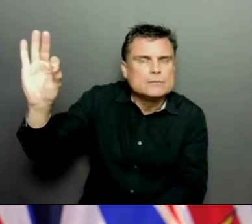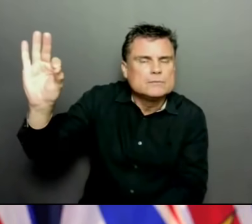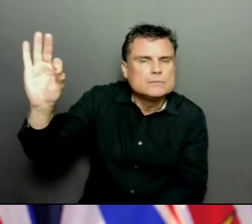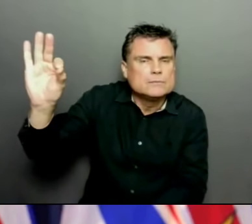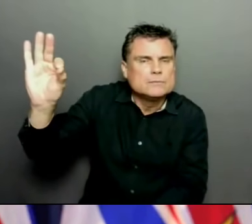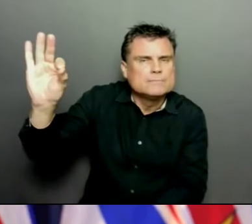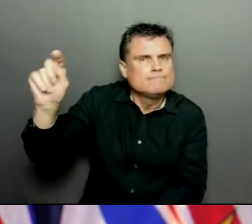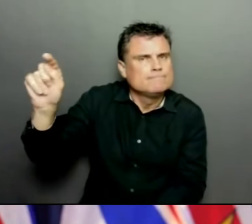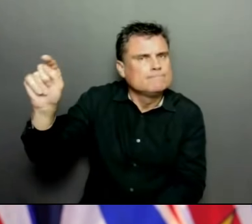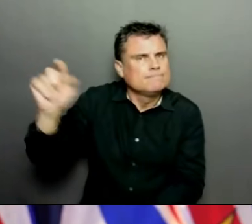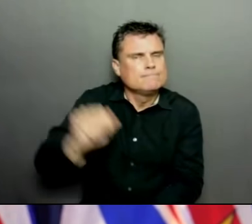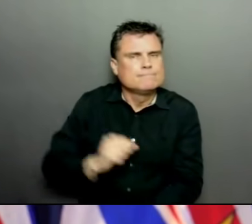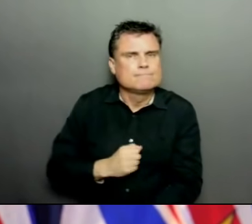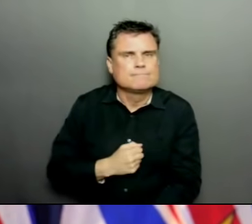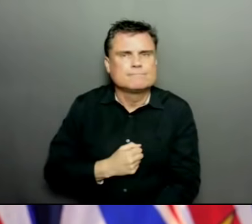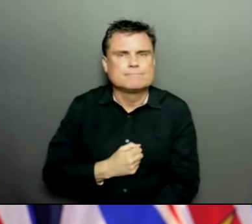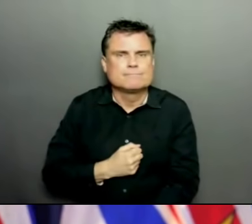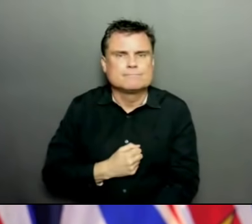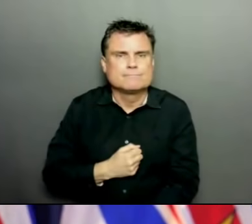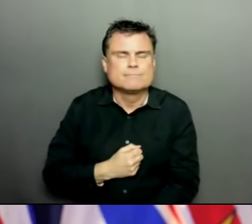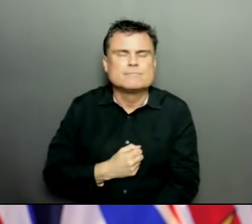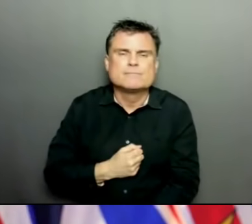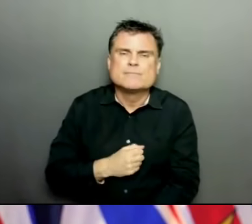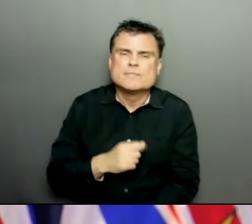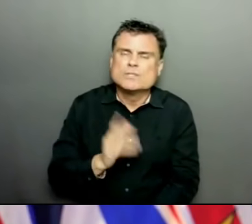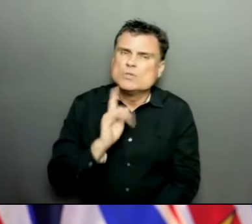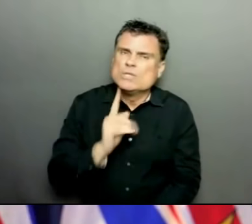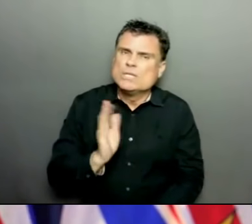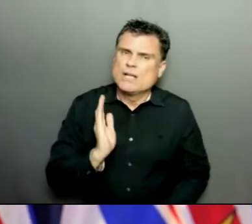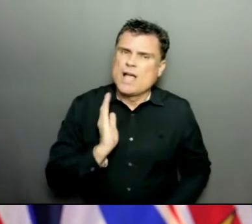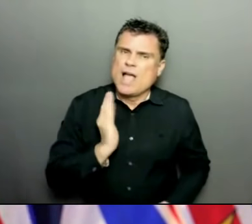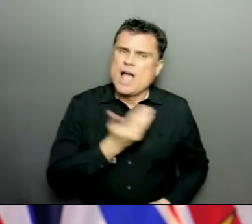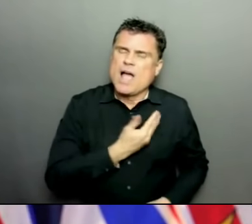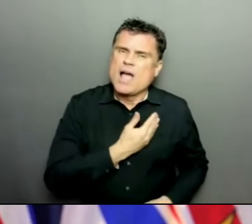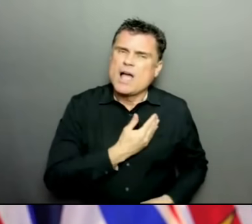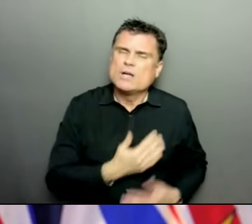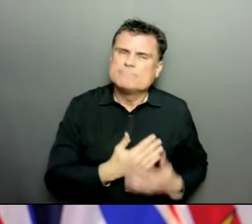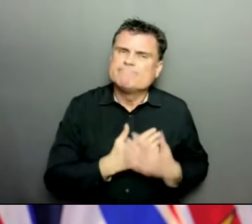Vancouver, all of the people, who passed away from COVID-19 this weekend, our house